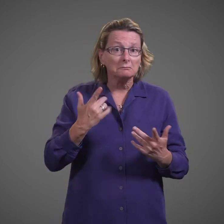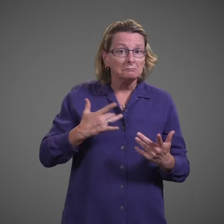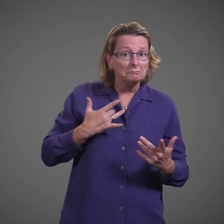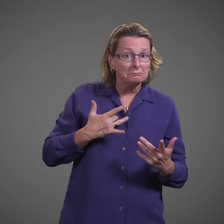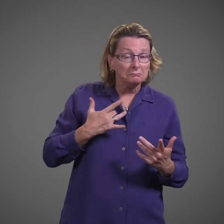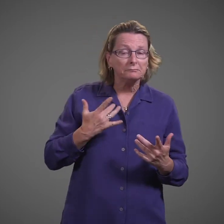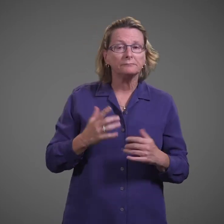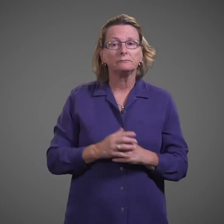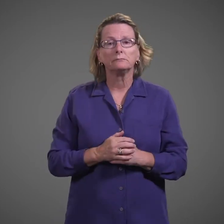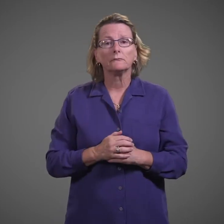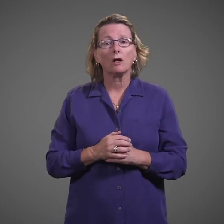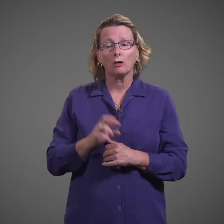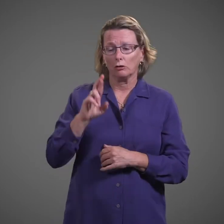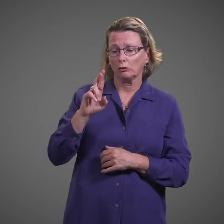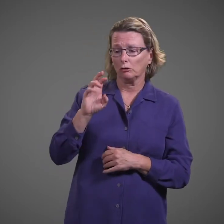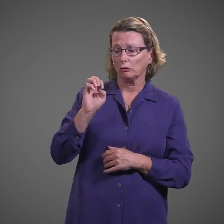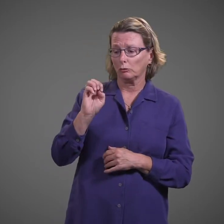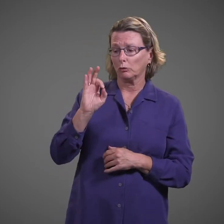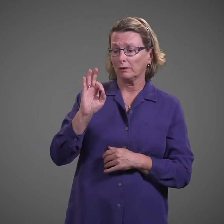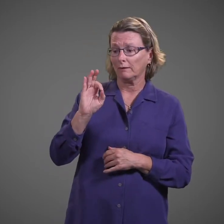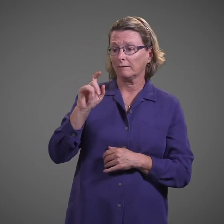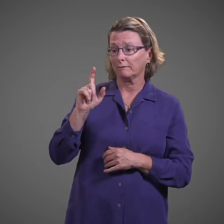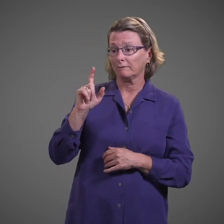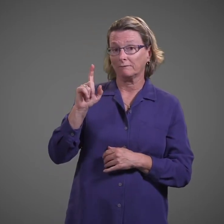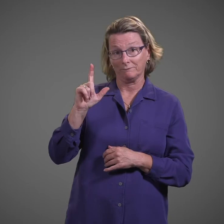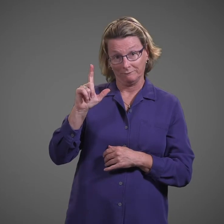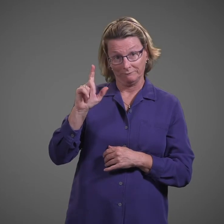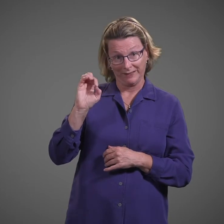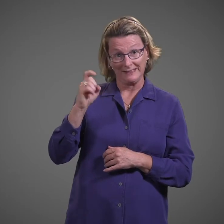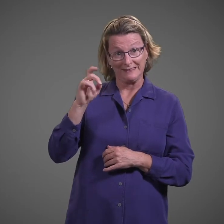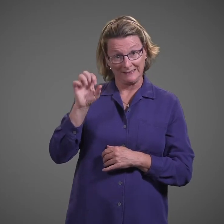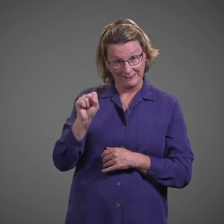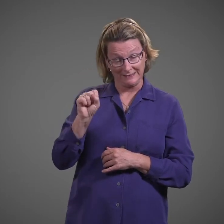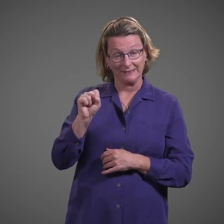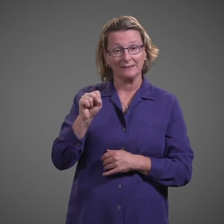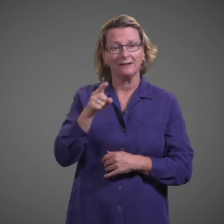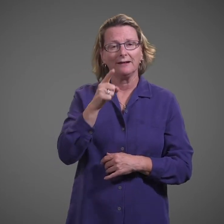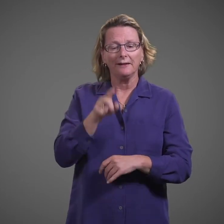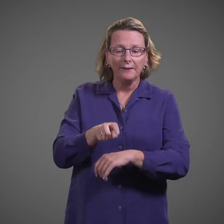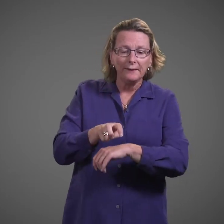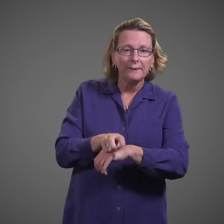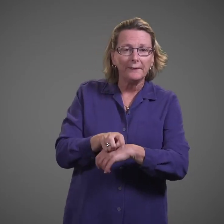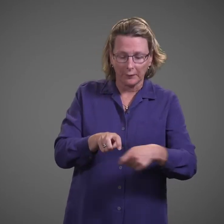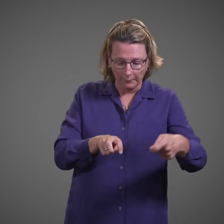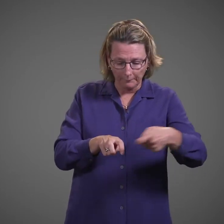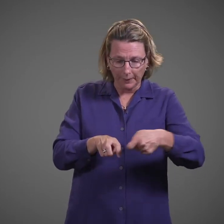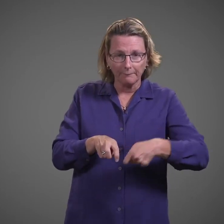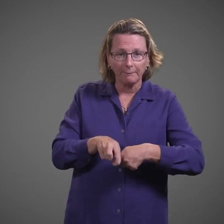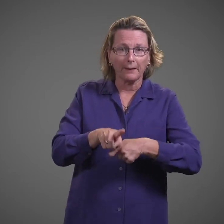feeling your surroundings accurately? The doctor will check your reflexes. That's when you sit at the end of the examination table